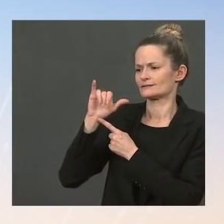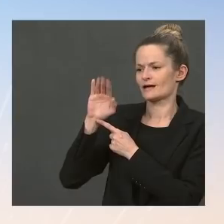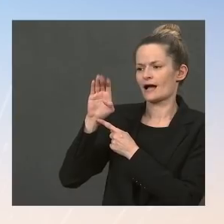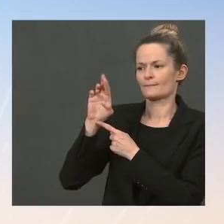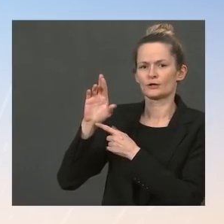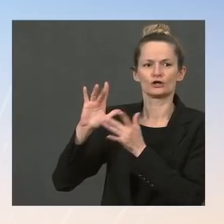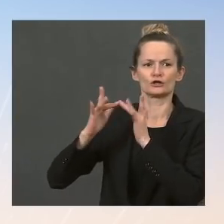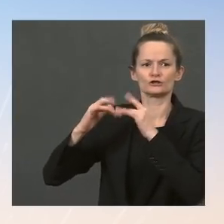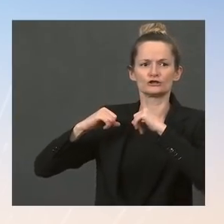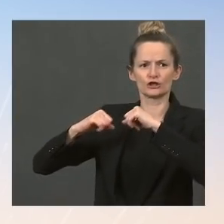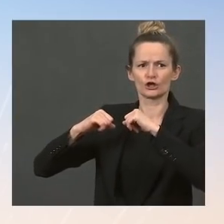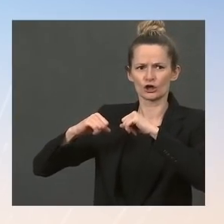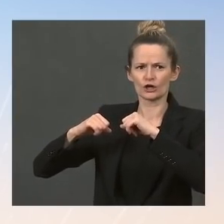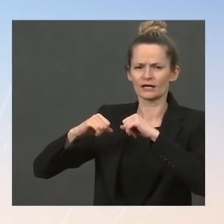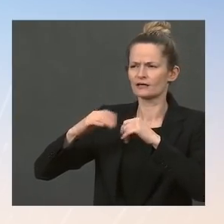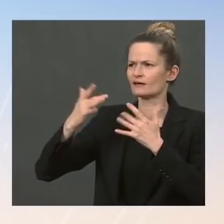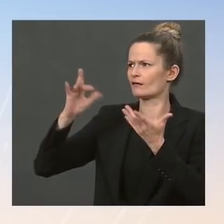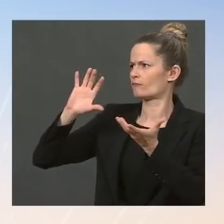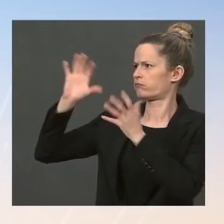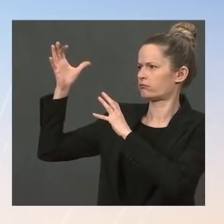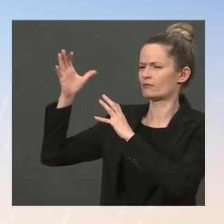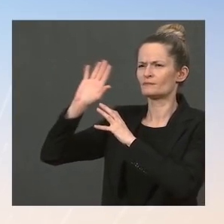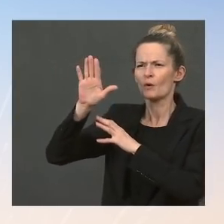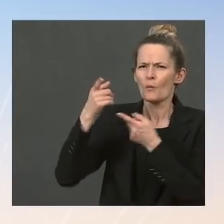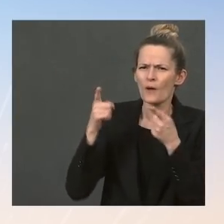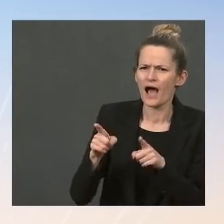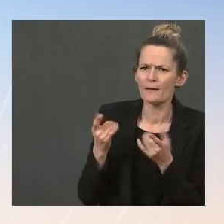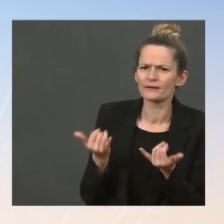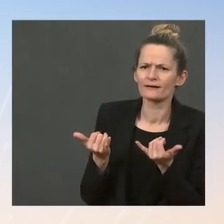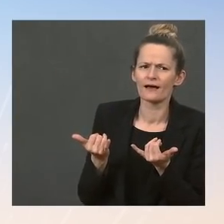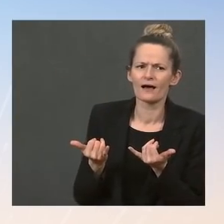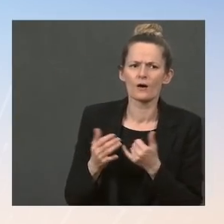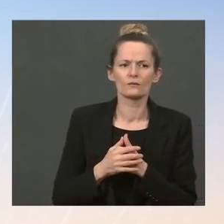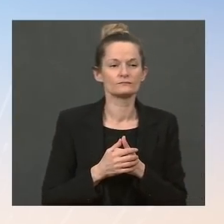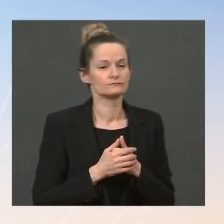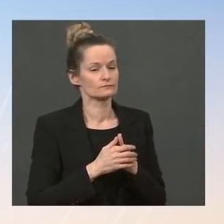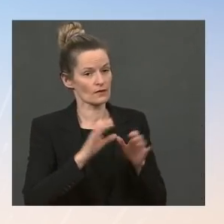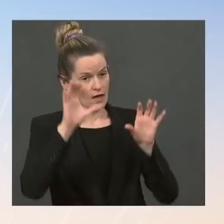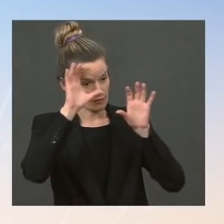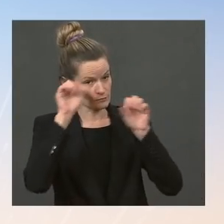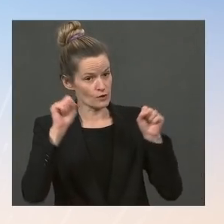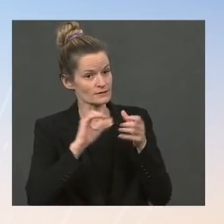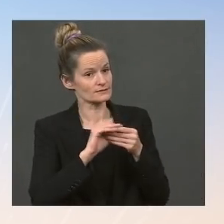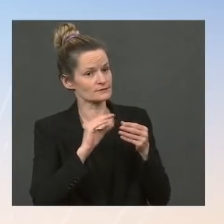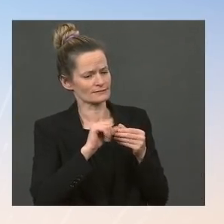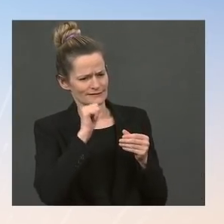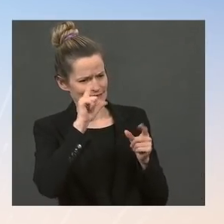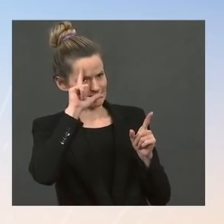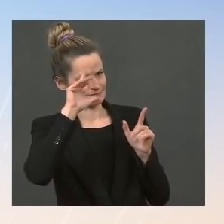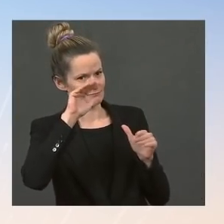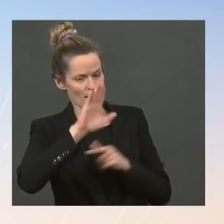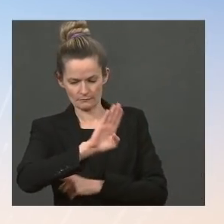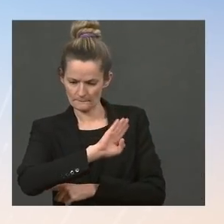Ms. Psaki: I think, as the President said at the time, we didn't expect this to be a light switch that would happen overnight. There's ongoing discussions,